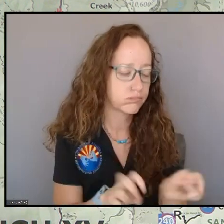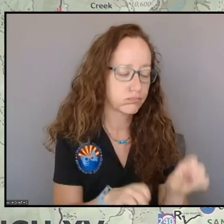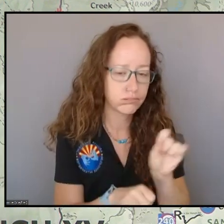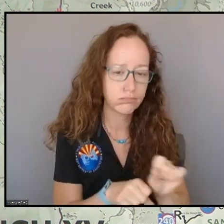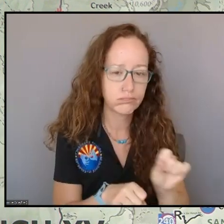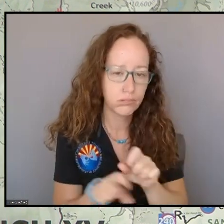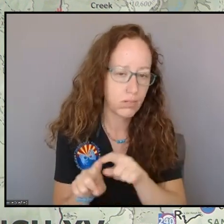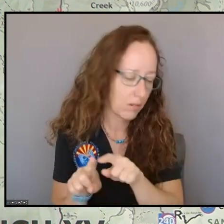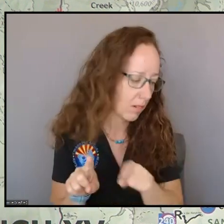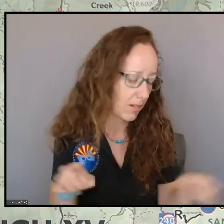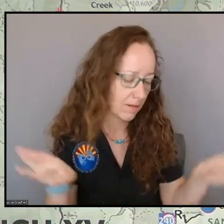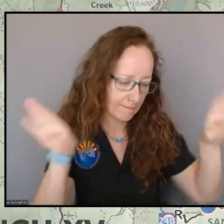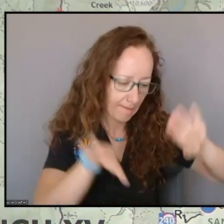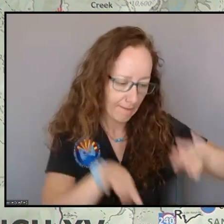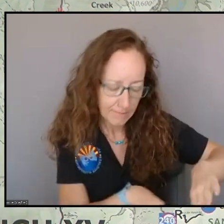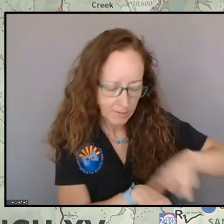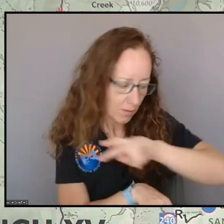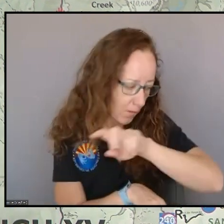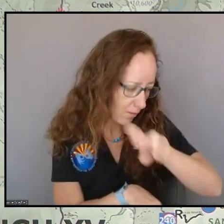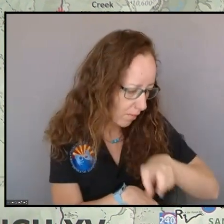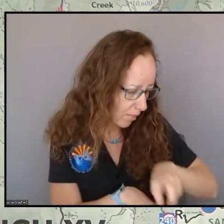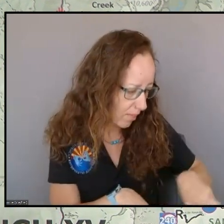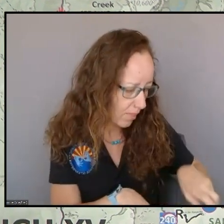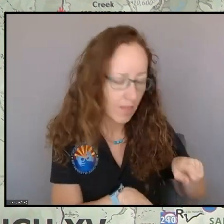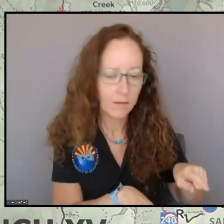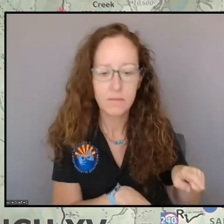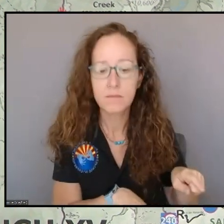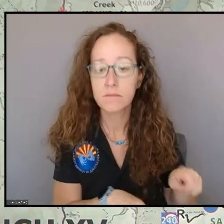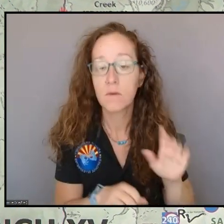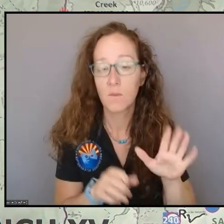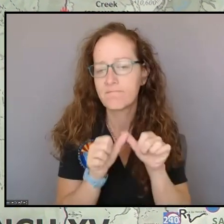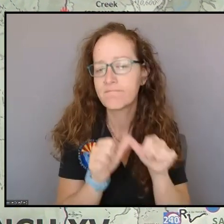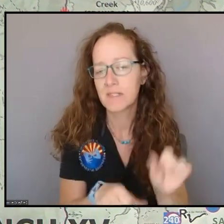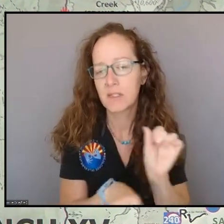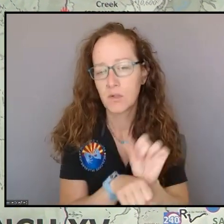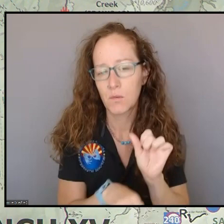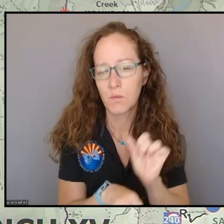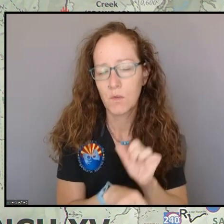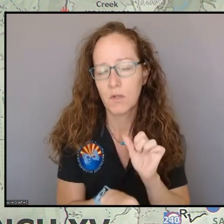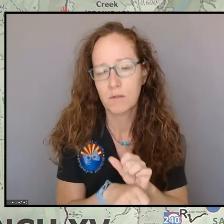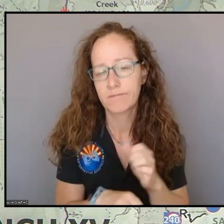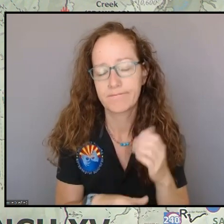going to continue to be in there for, you know, any calls